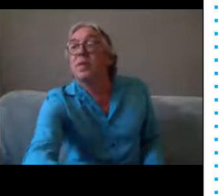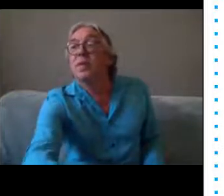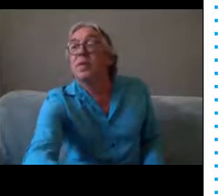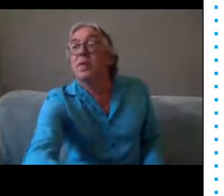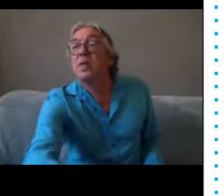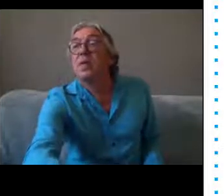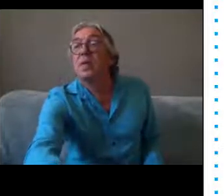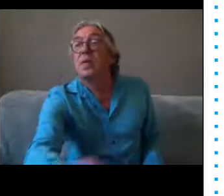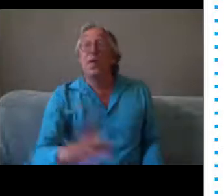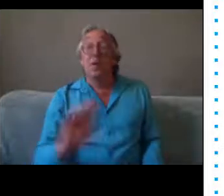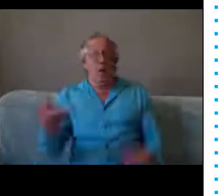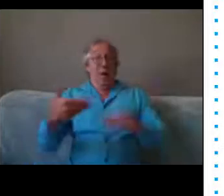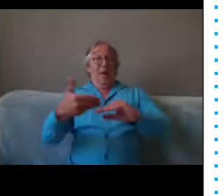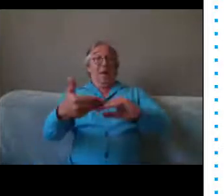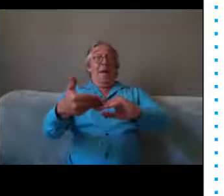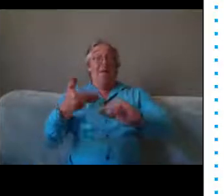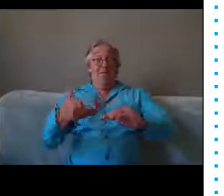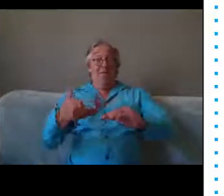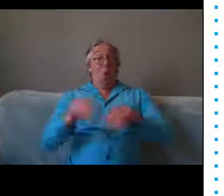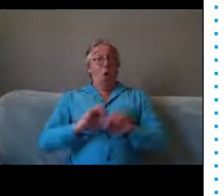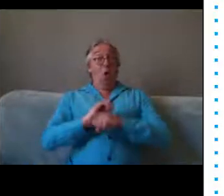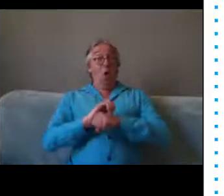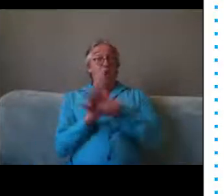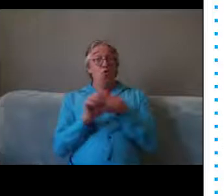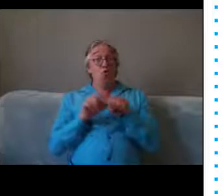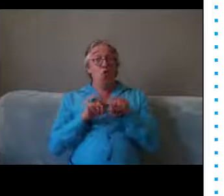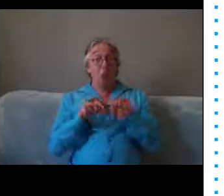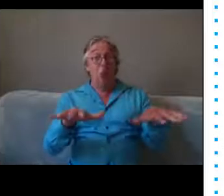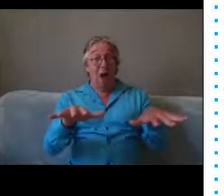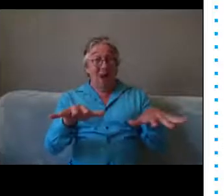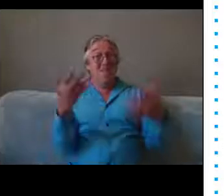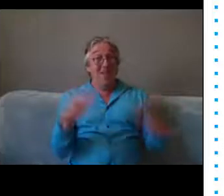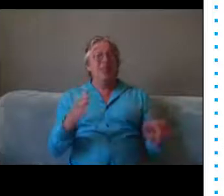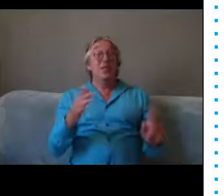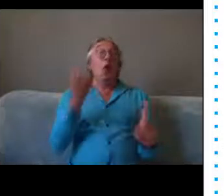And particularly now I'm working, like in the past years,